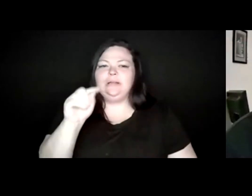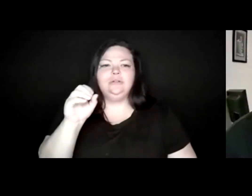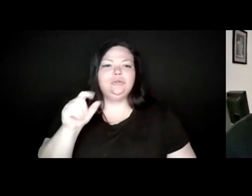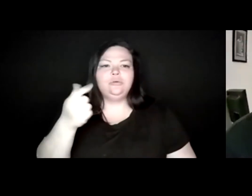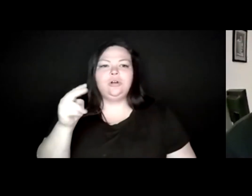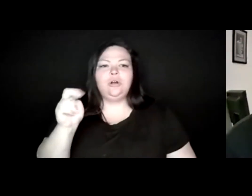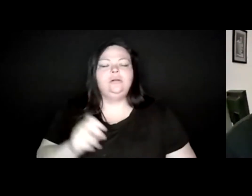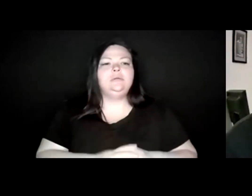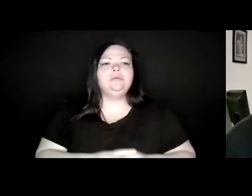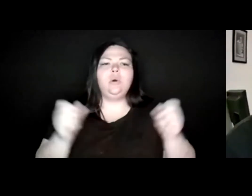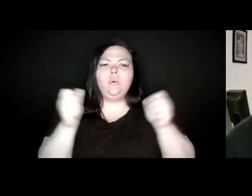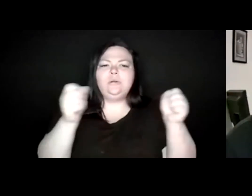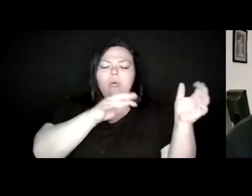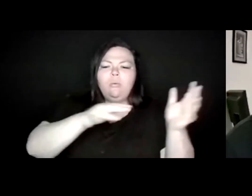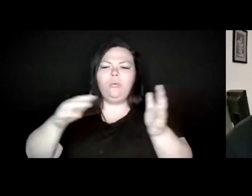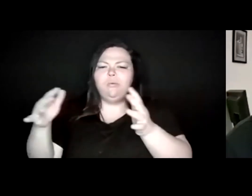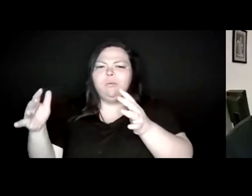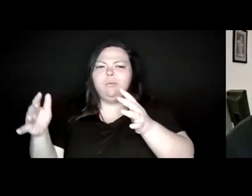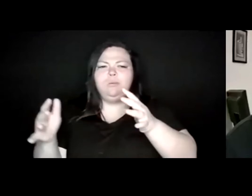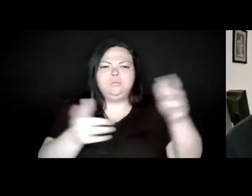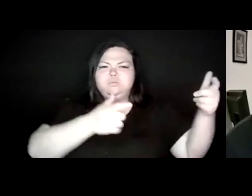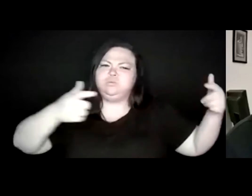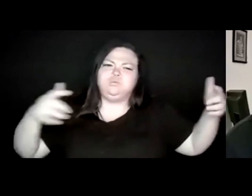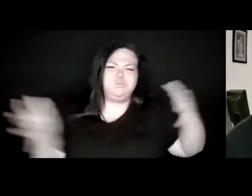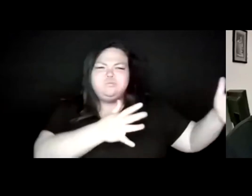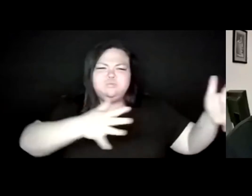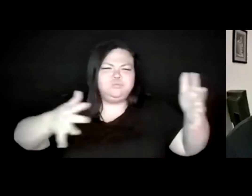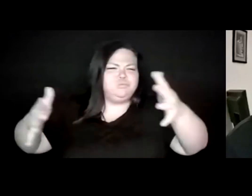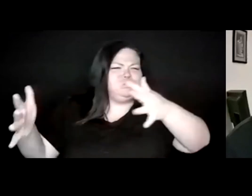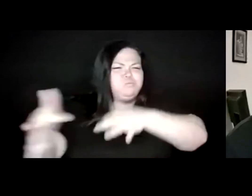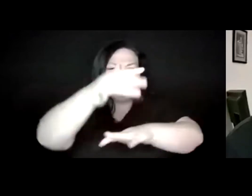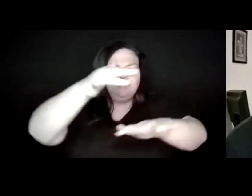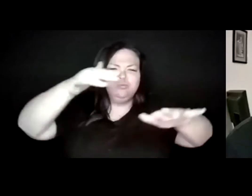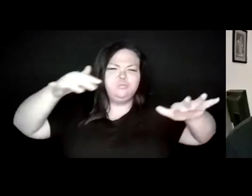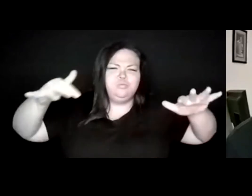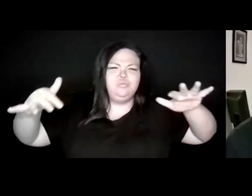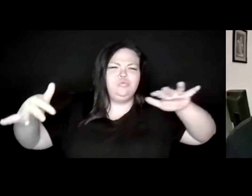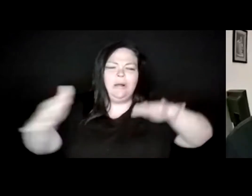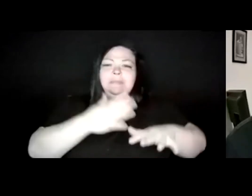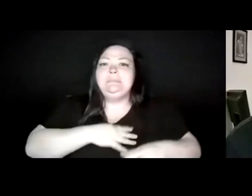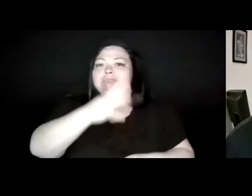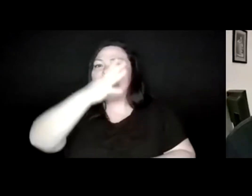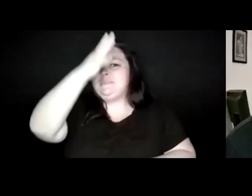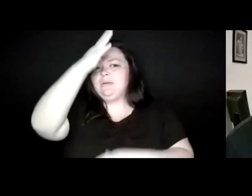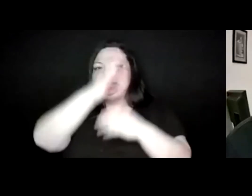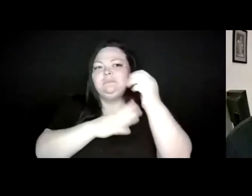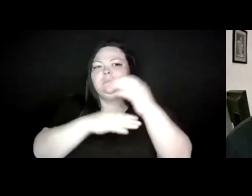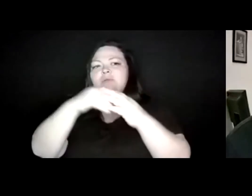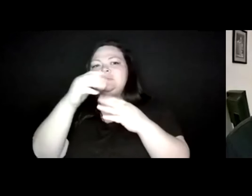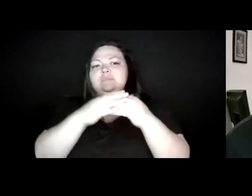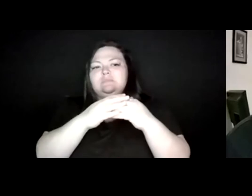Winter winds in a big hurry soar into/ the Tower of Babble my parents built,/